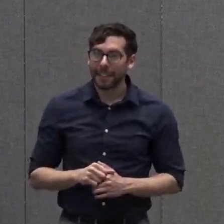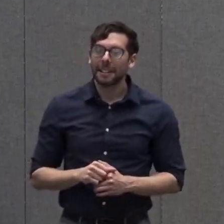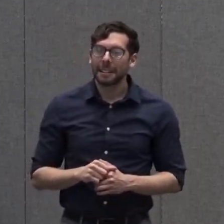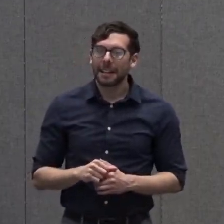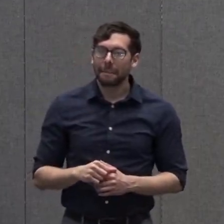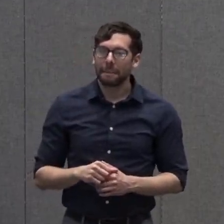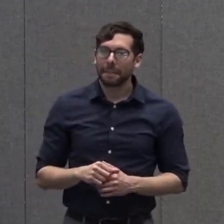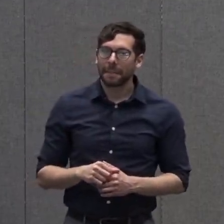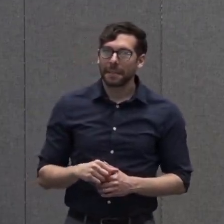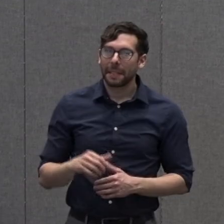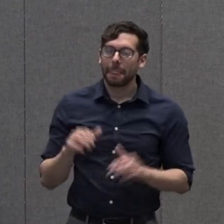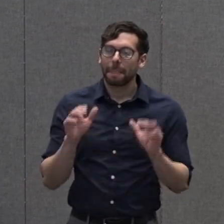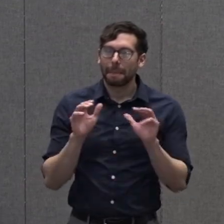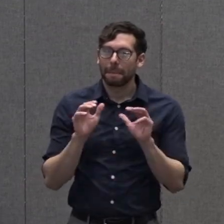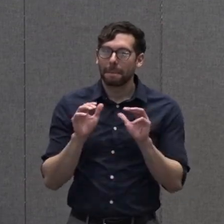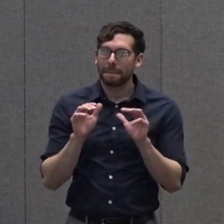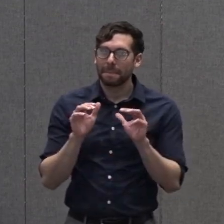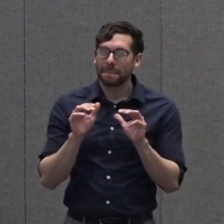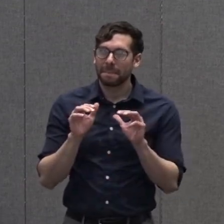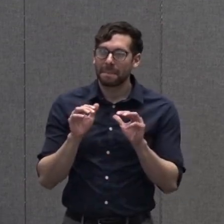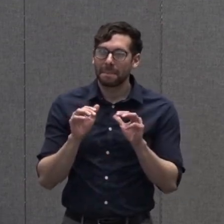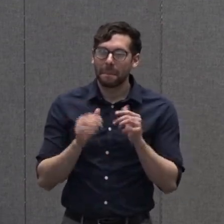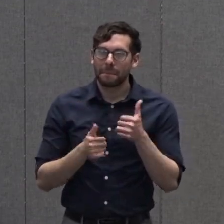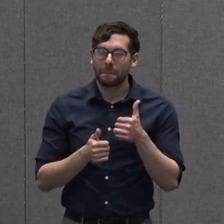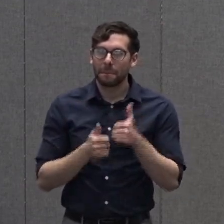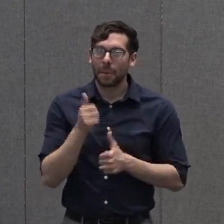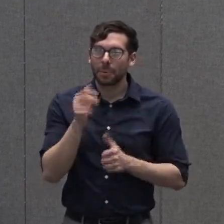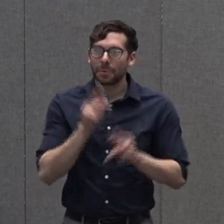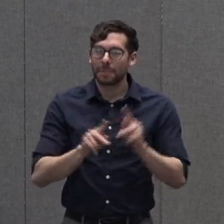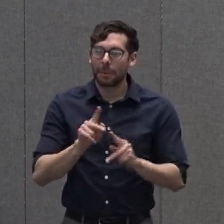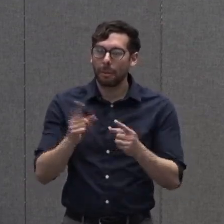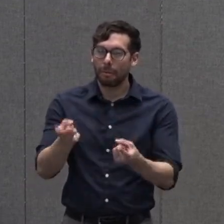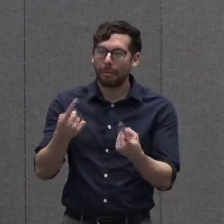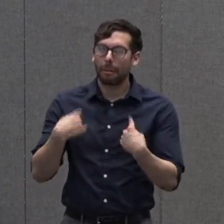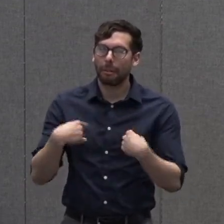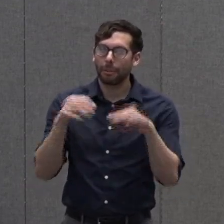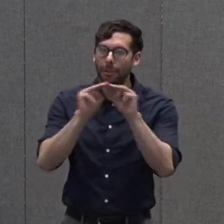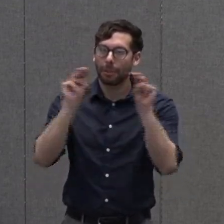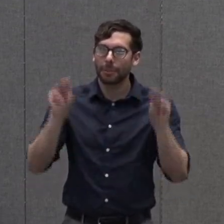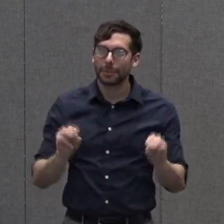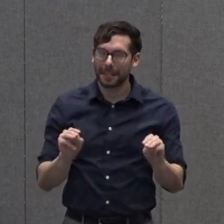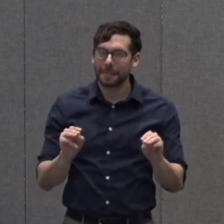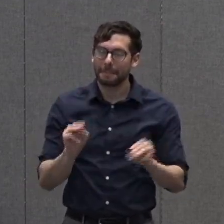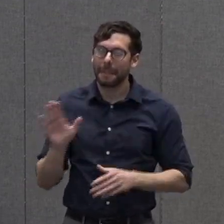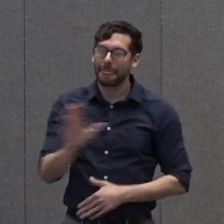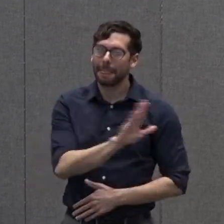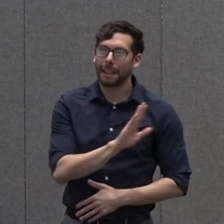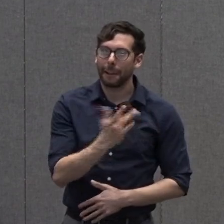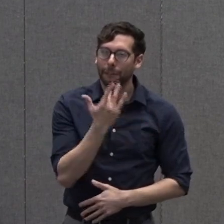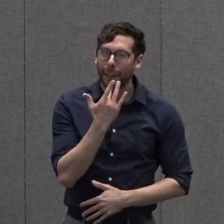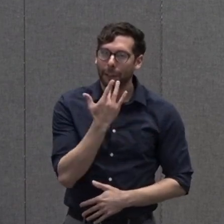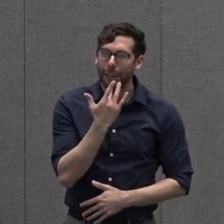of most of the people that come to the museum. On a regular basis, they can't wait to see Molly.